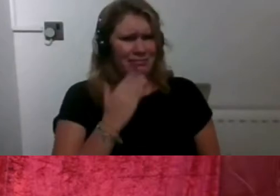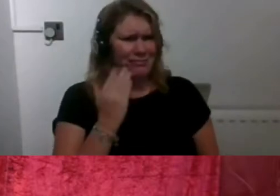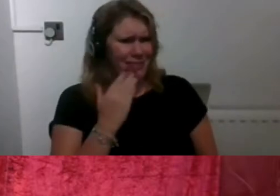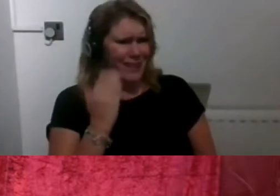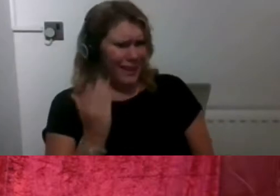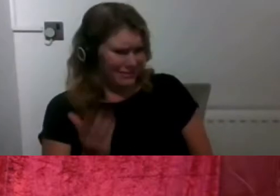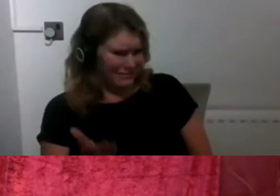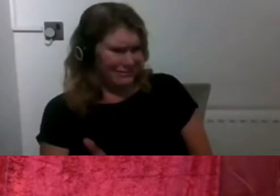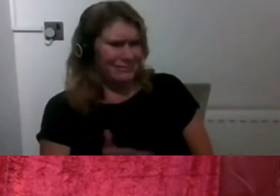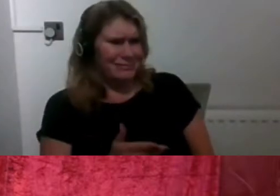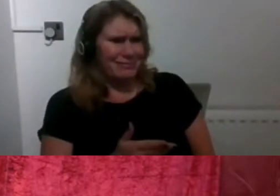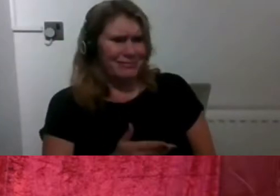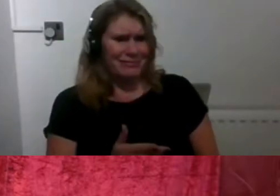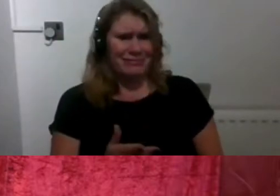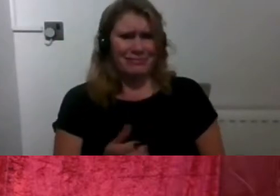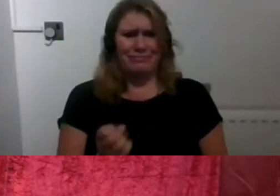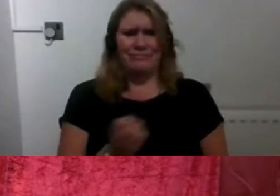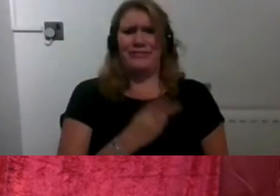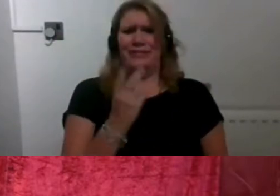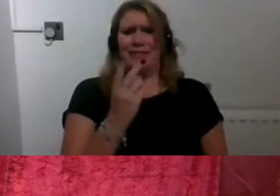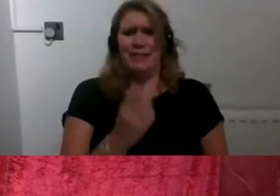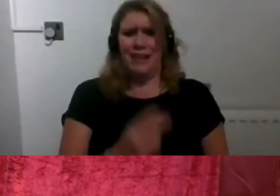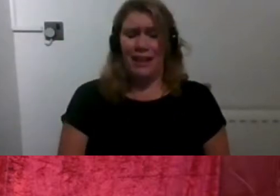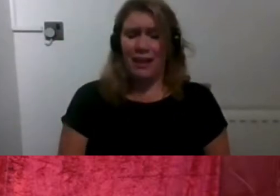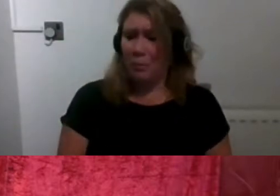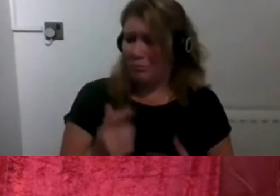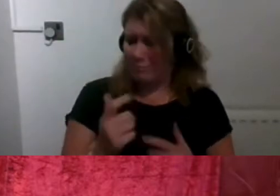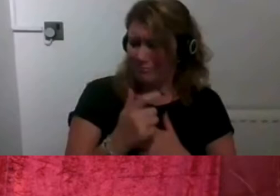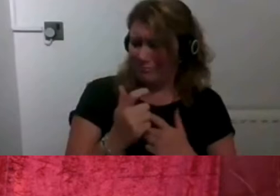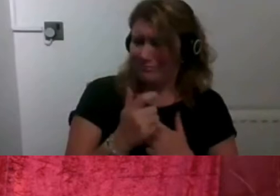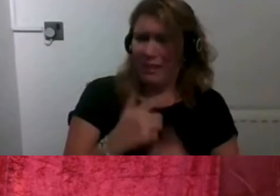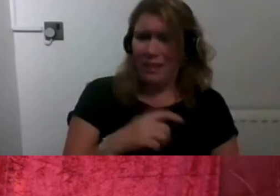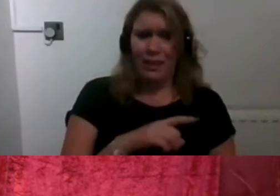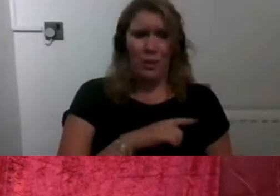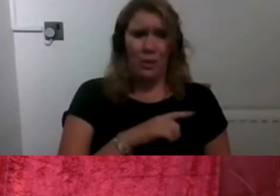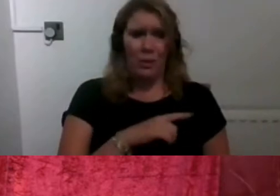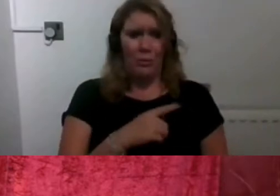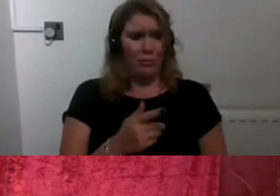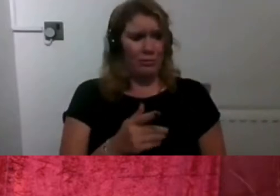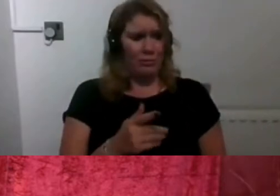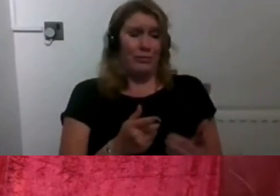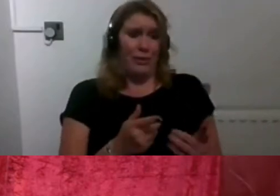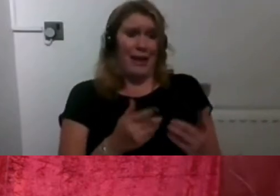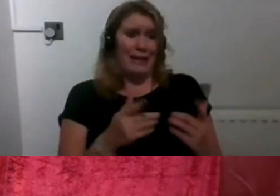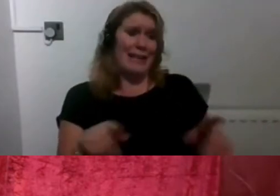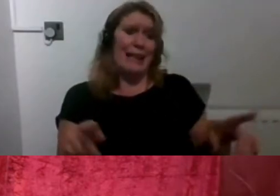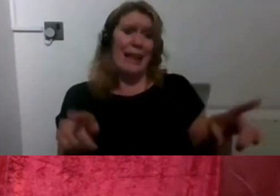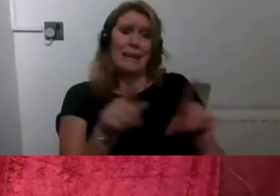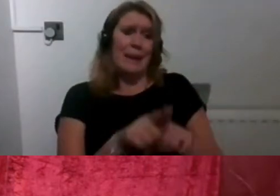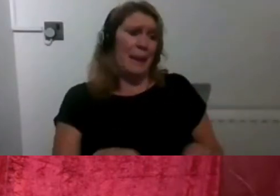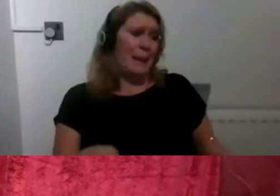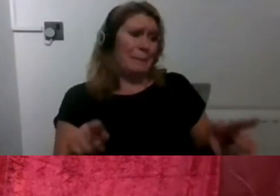such irony me thinks - As I chuckle boldly as if no man Has gone here before